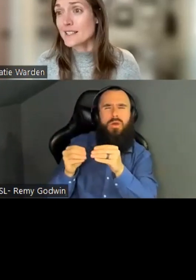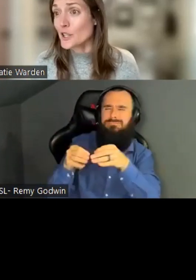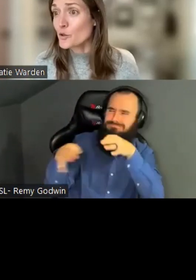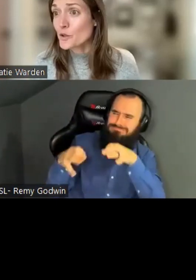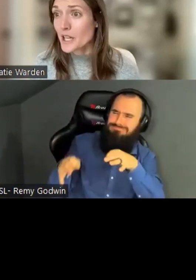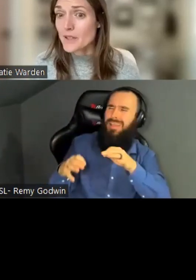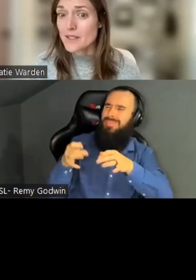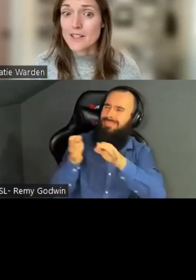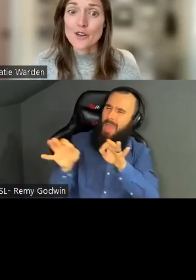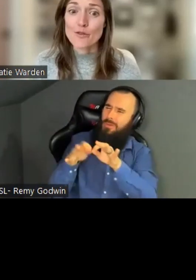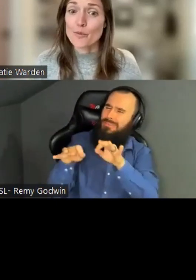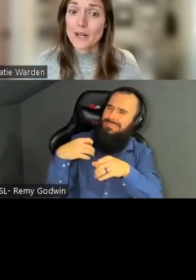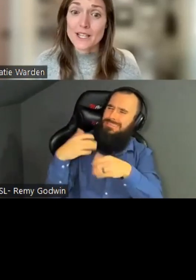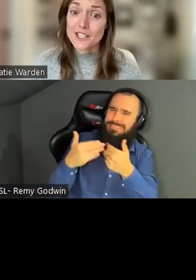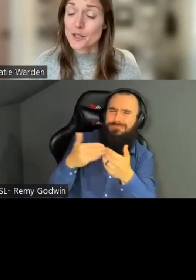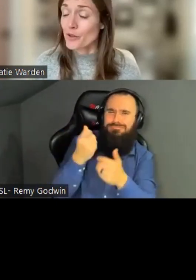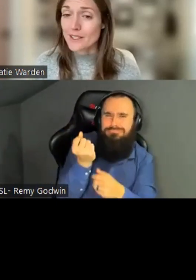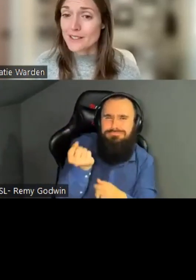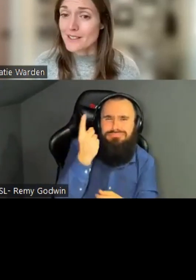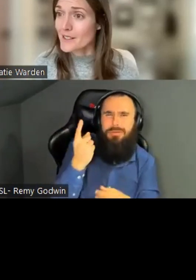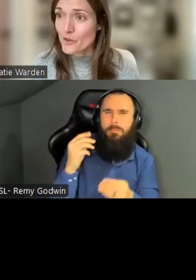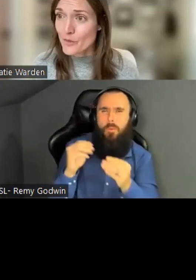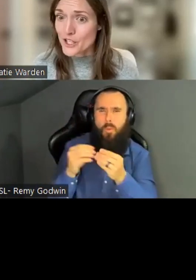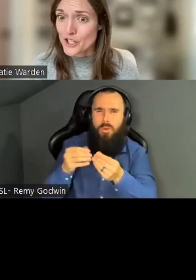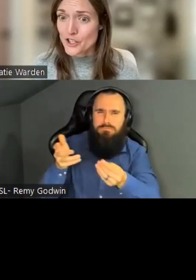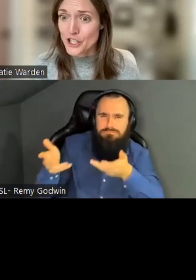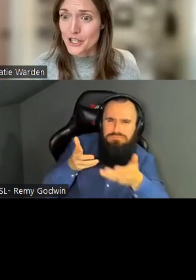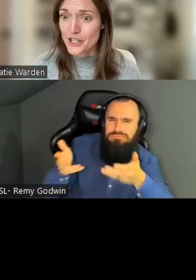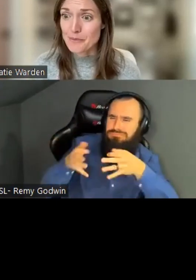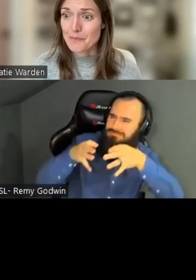Schedule time in for a patient to process the information you're sharing.